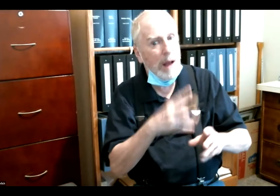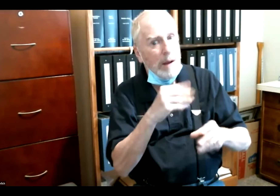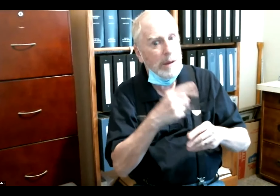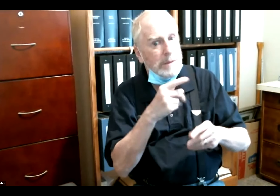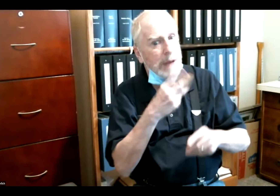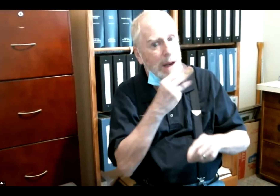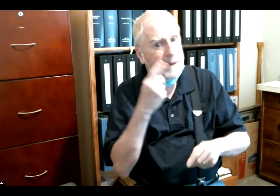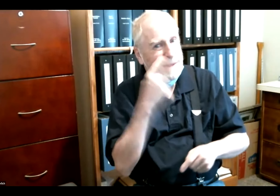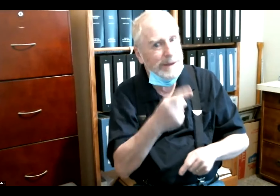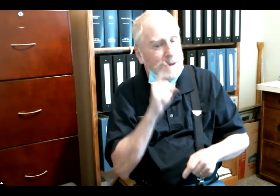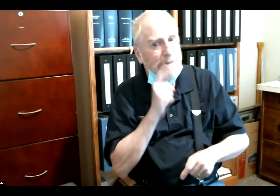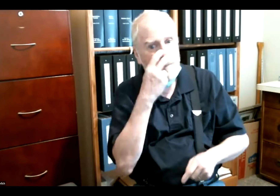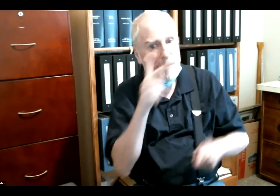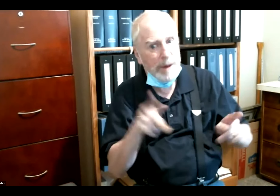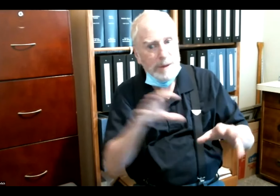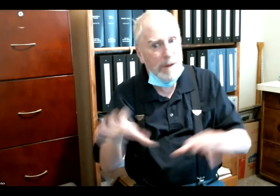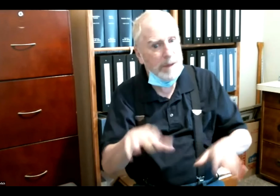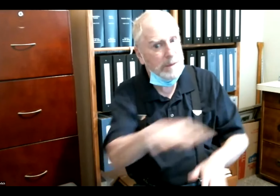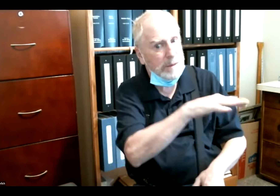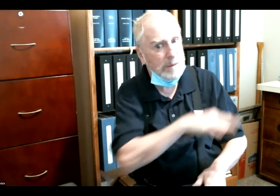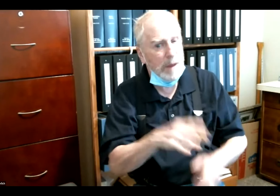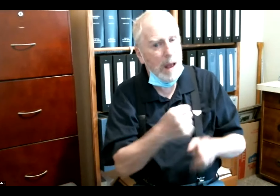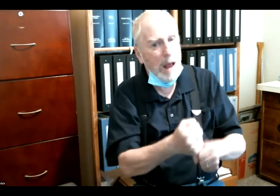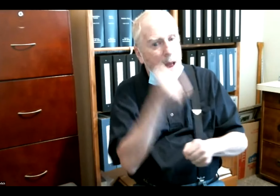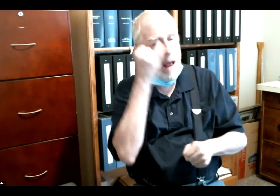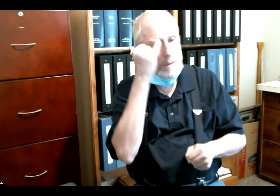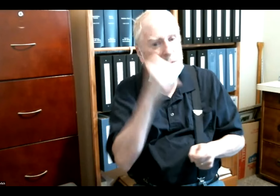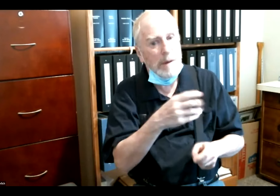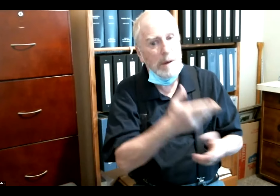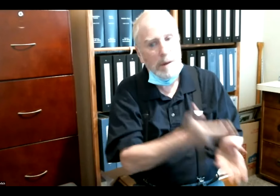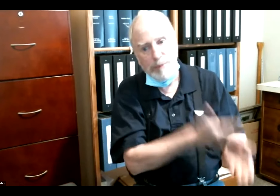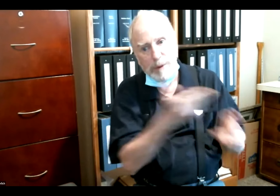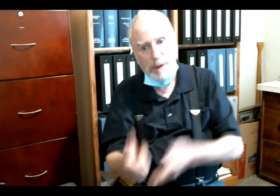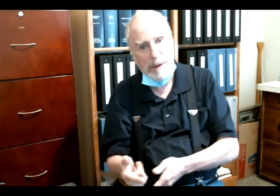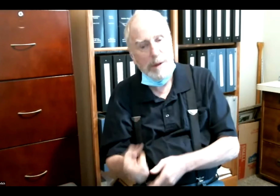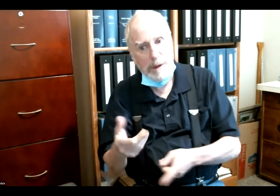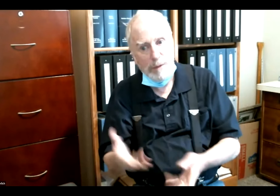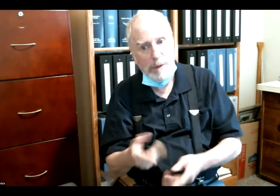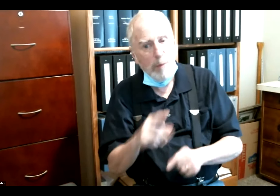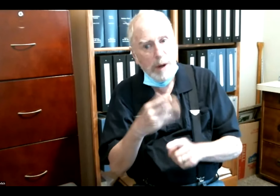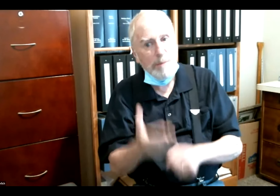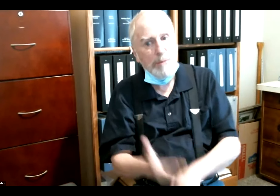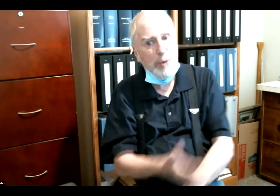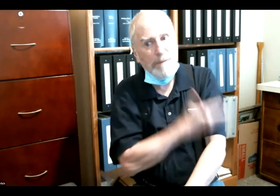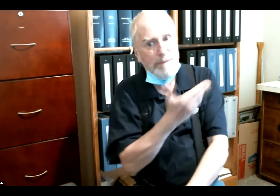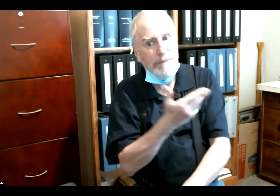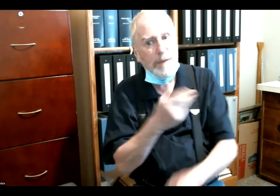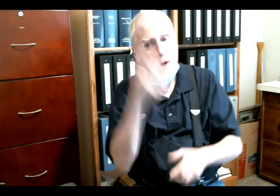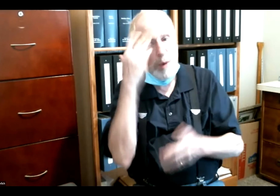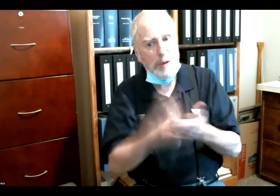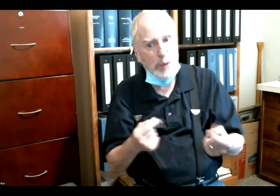and Steve to see how it run, and see how Deaf/blind people are actively out and about. So that